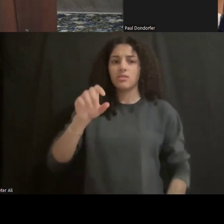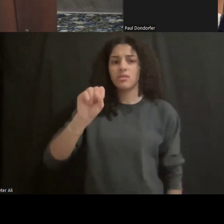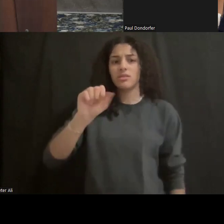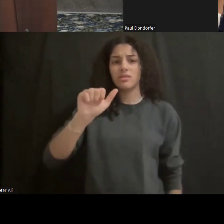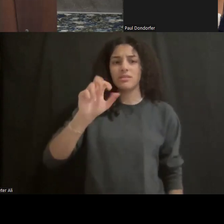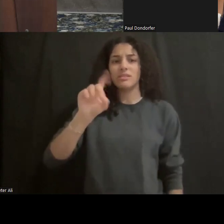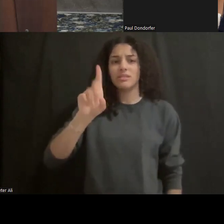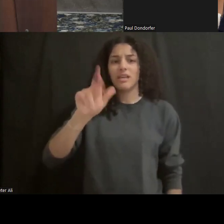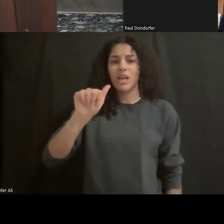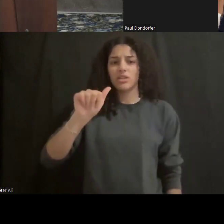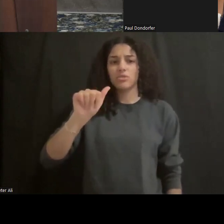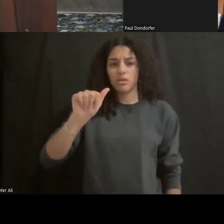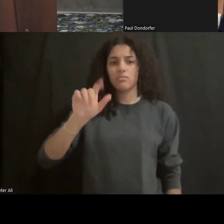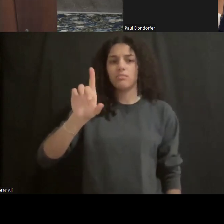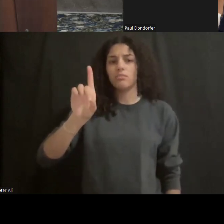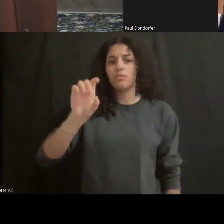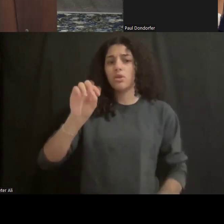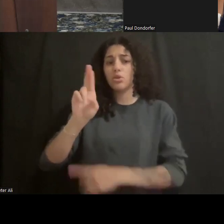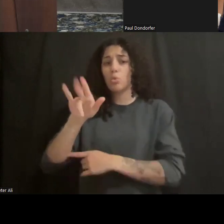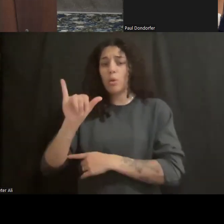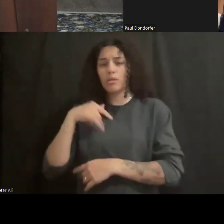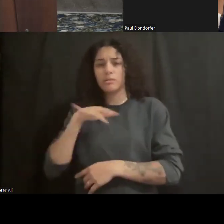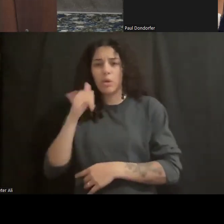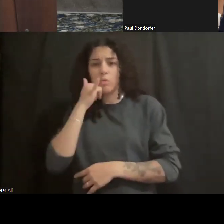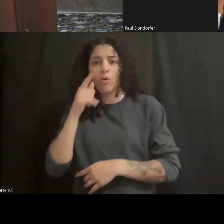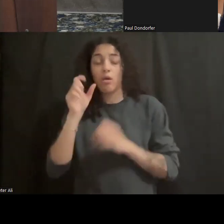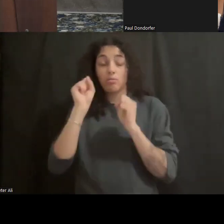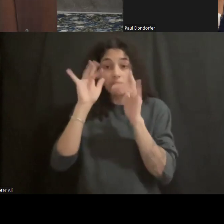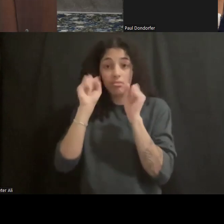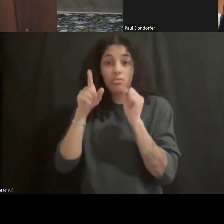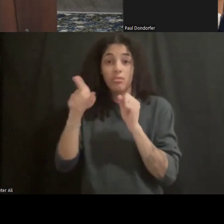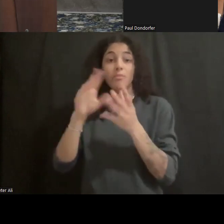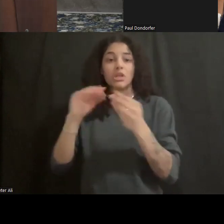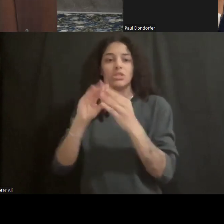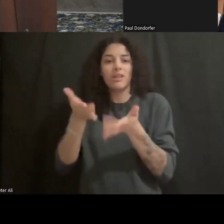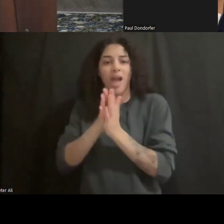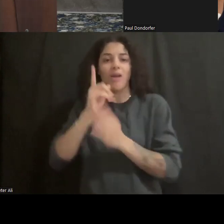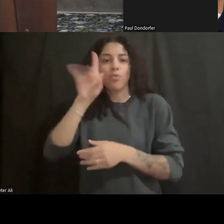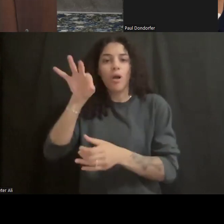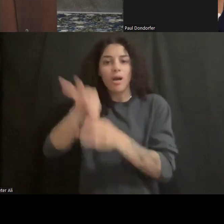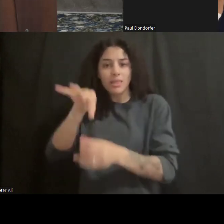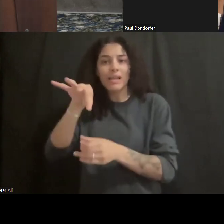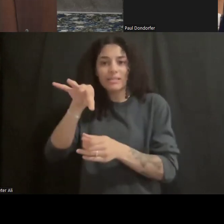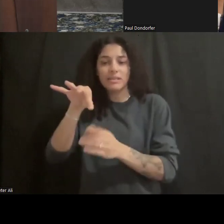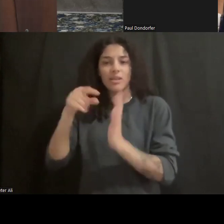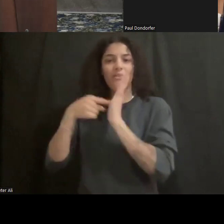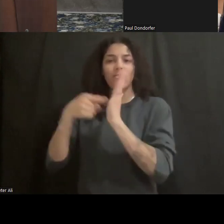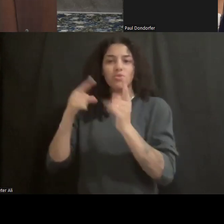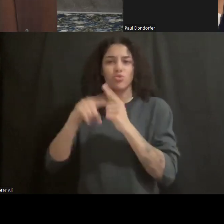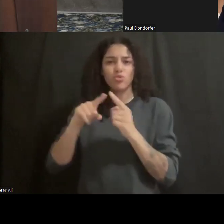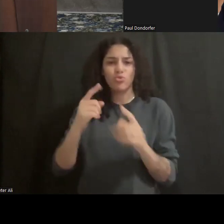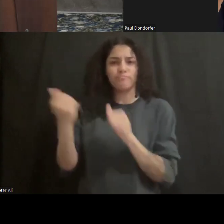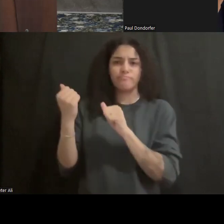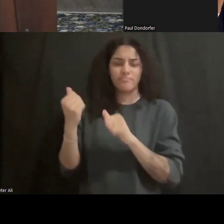people seeking to have an elected official removed And consider two other facts First